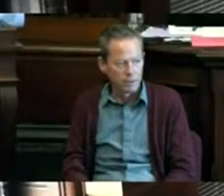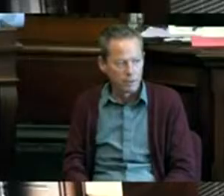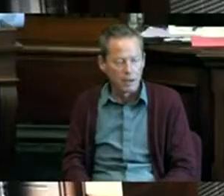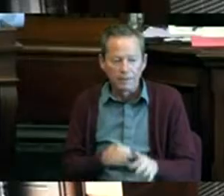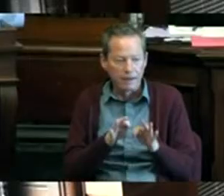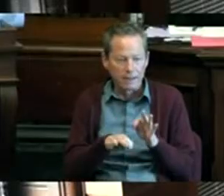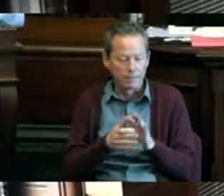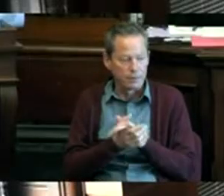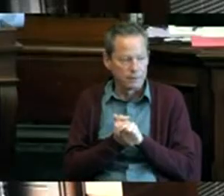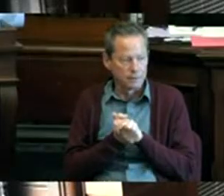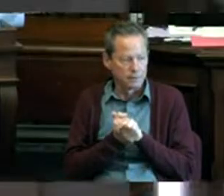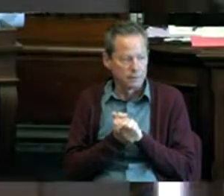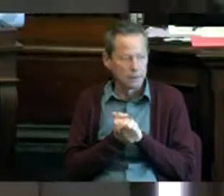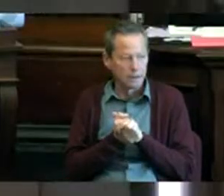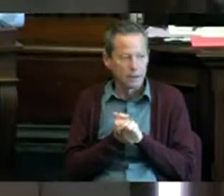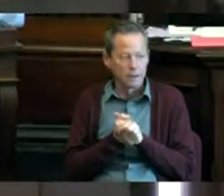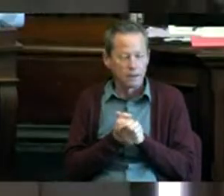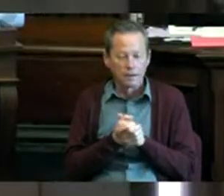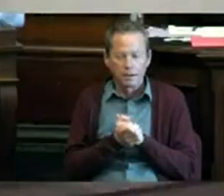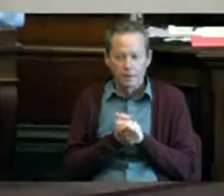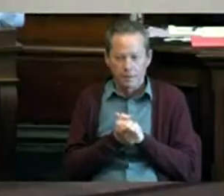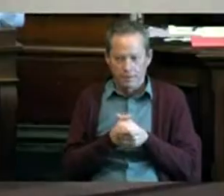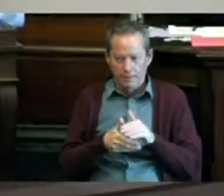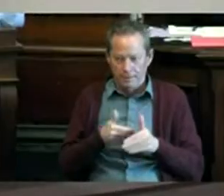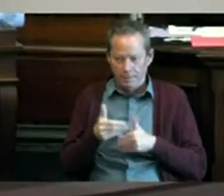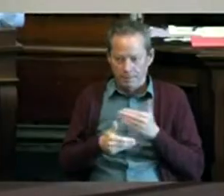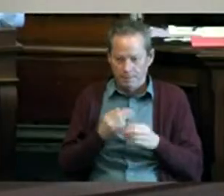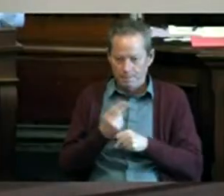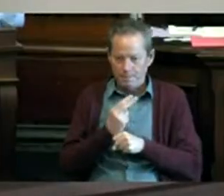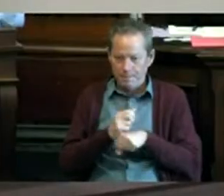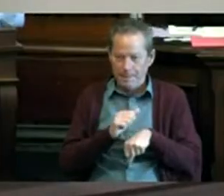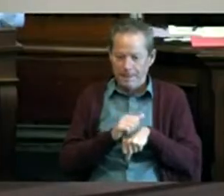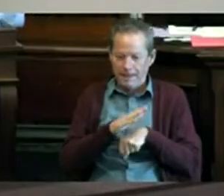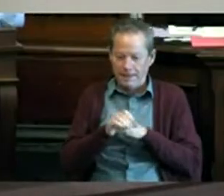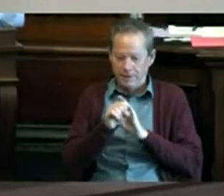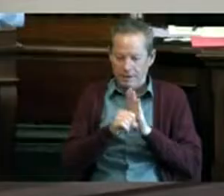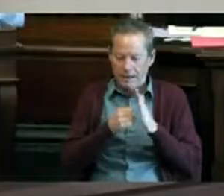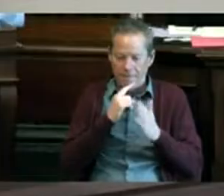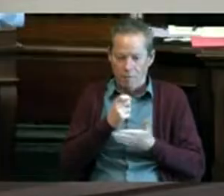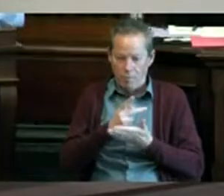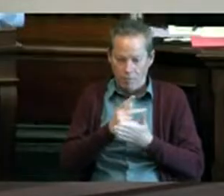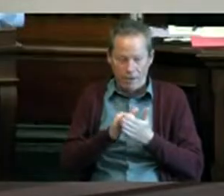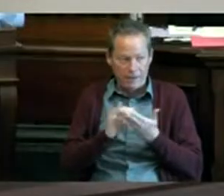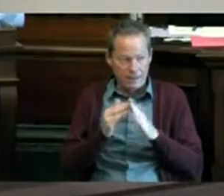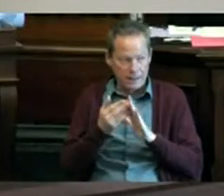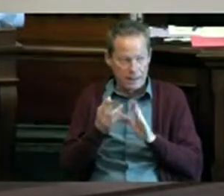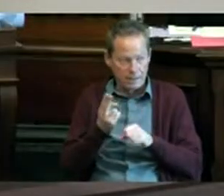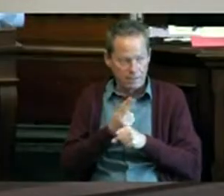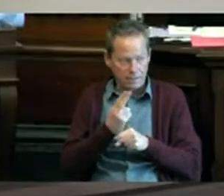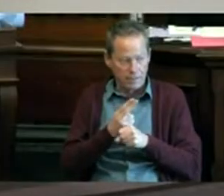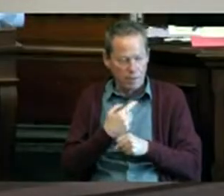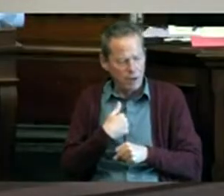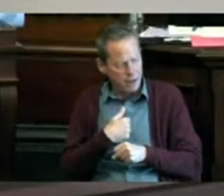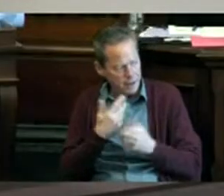determine what you sent to the state for their approval? Very